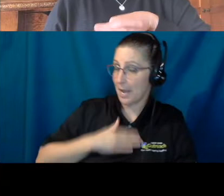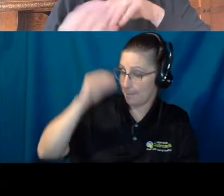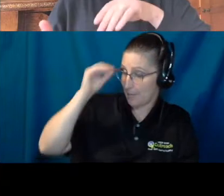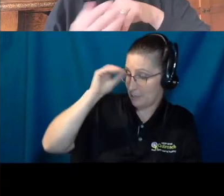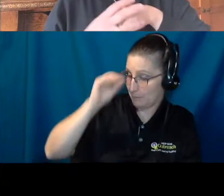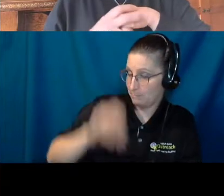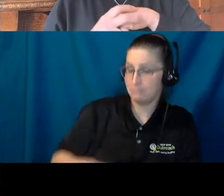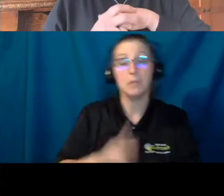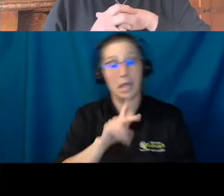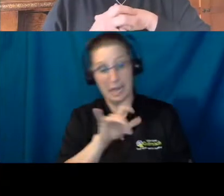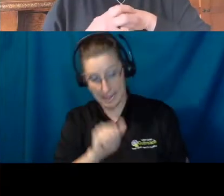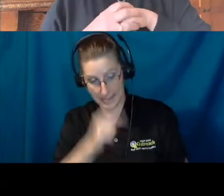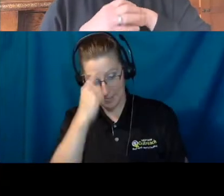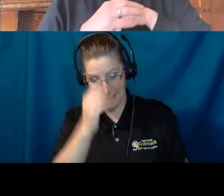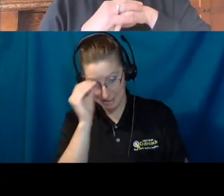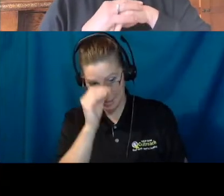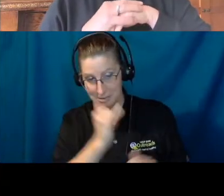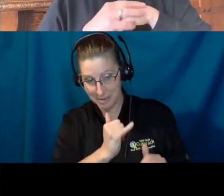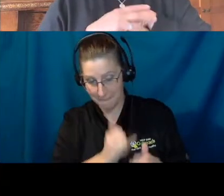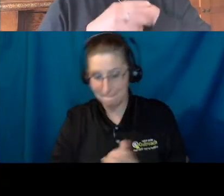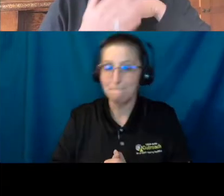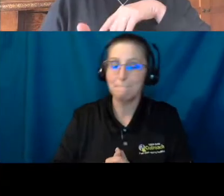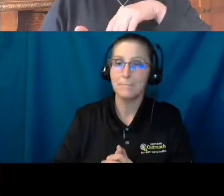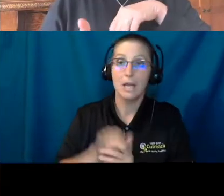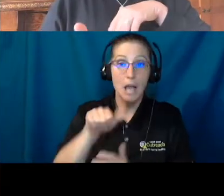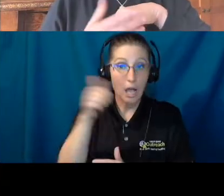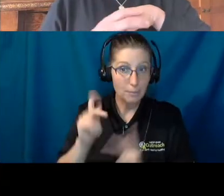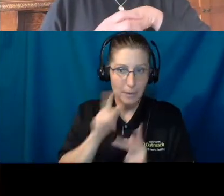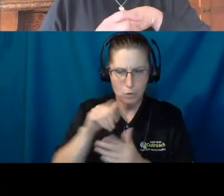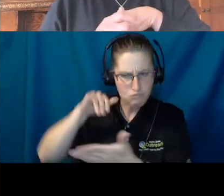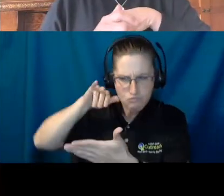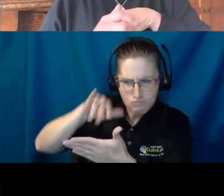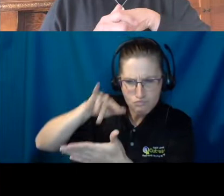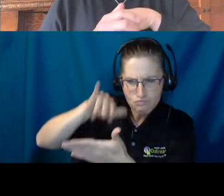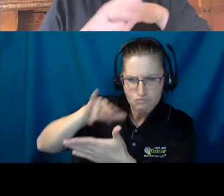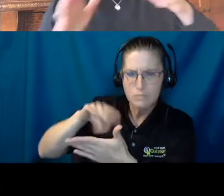does Kayla and other people that have really studied peer relationships, especially related